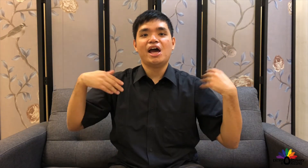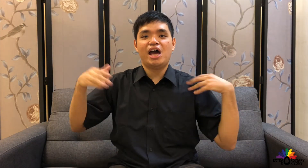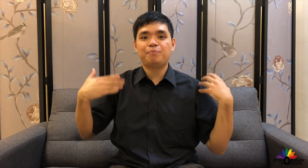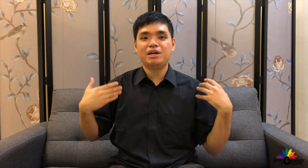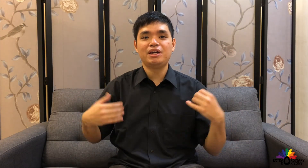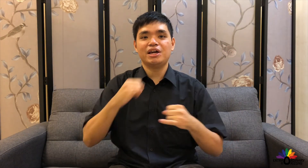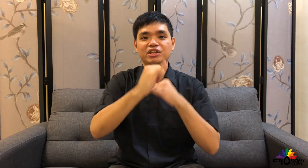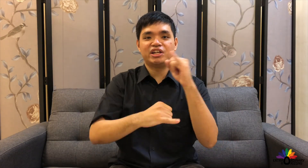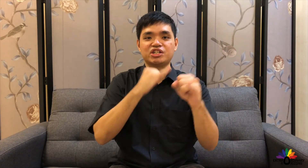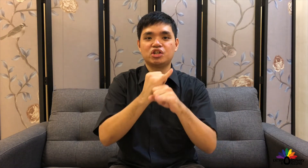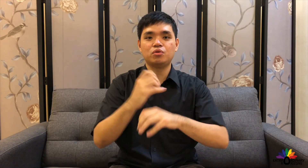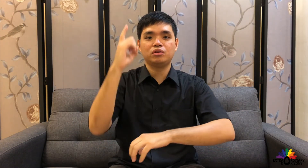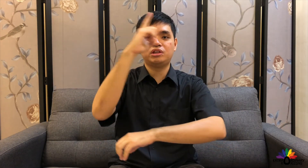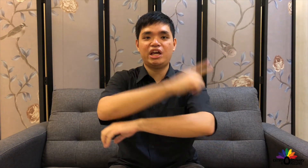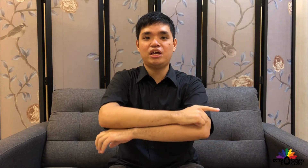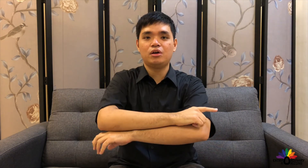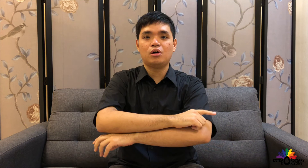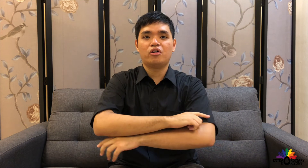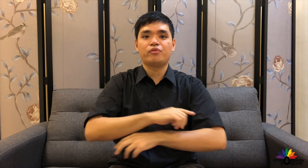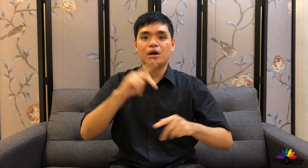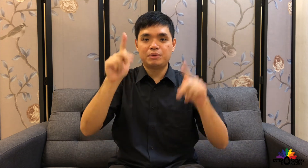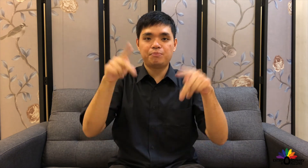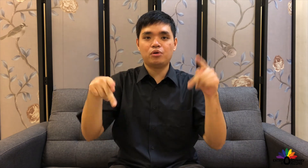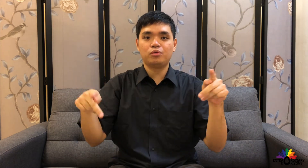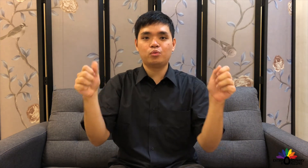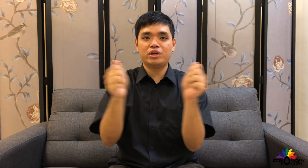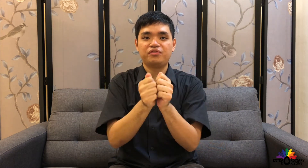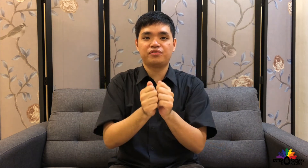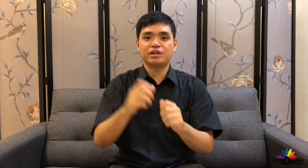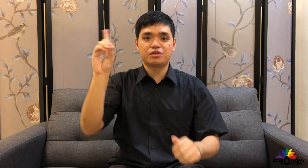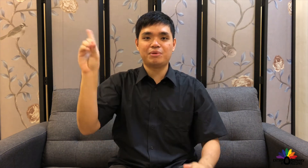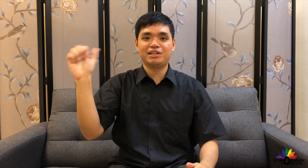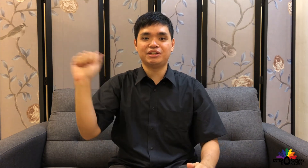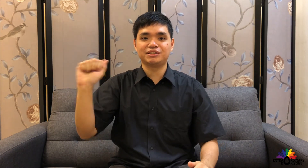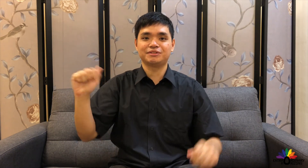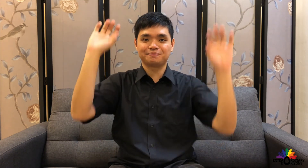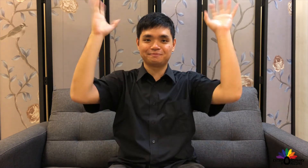Happy International Day of People with Disabilities!